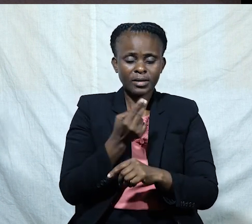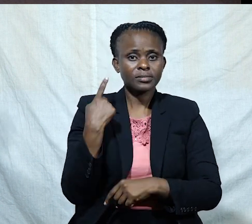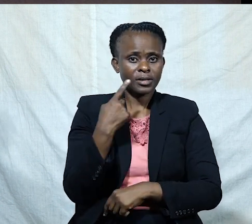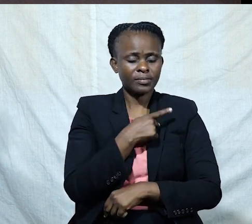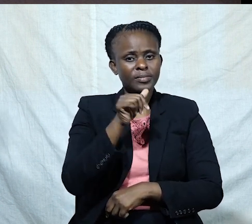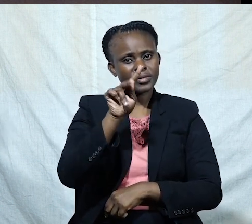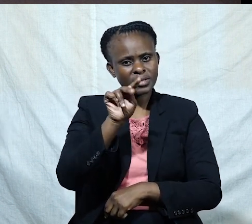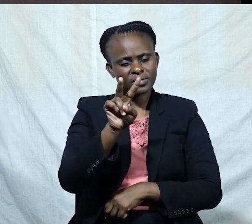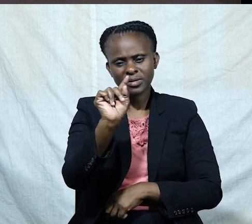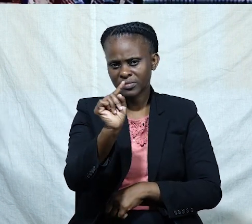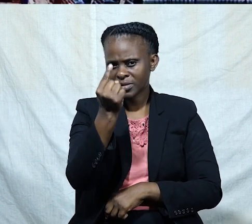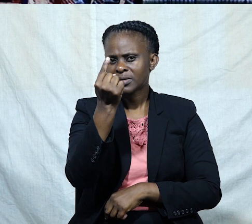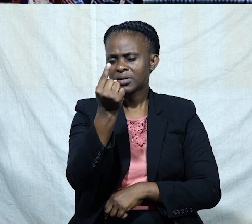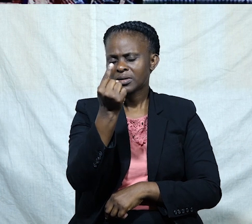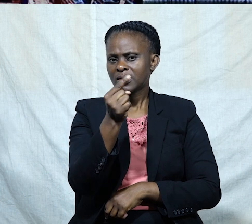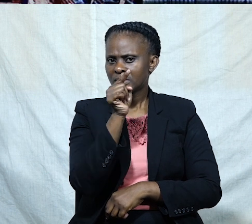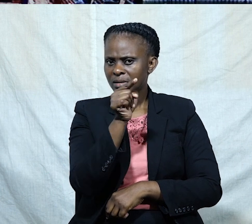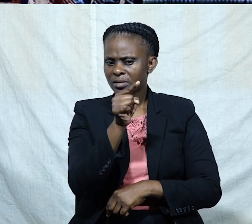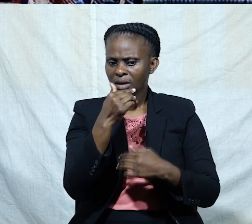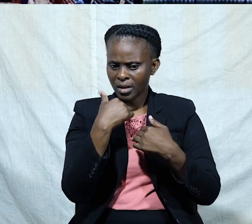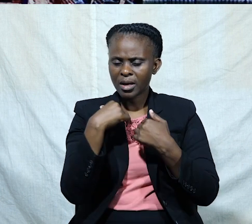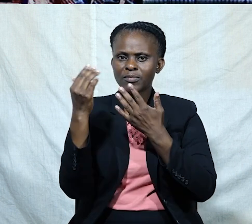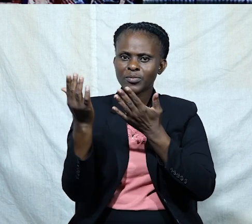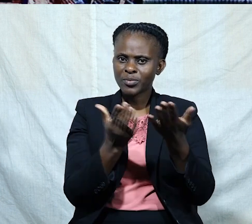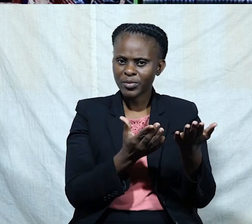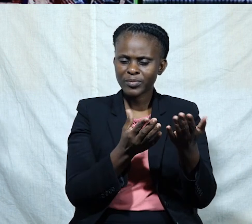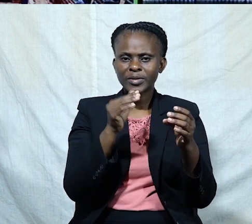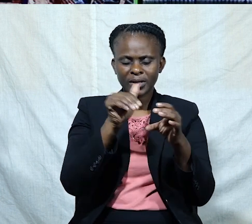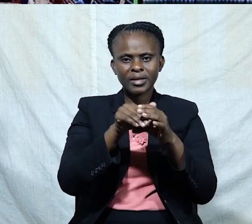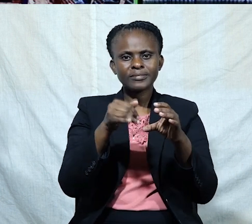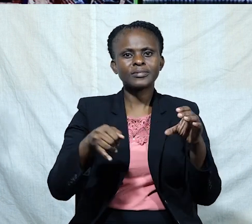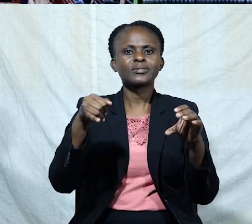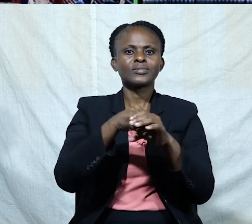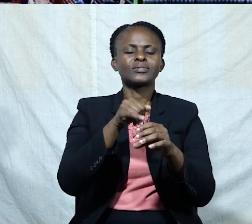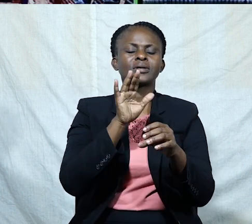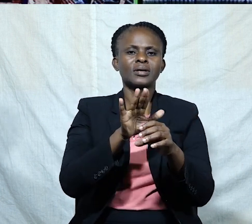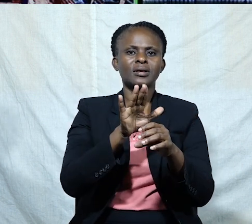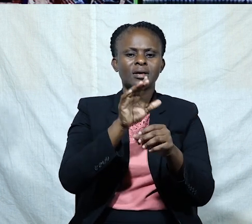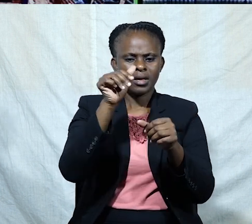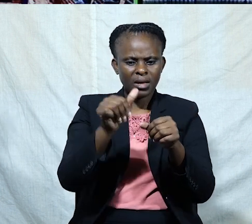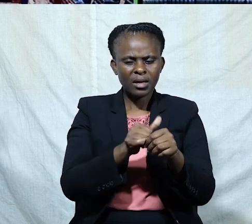The first being that it has brought in inclusiveness because everyone is able to follow